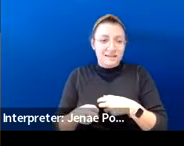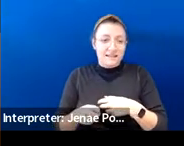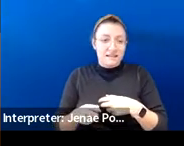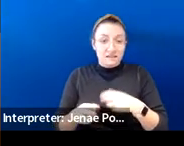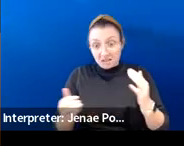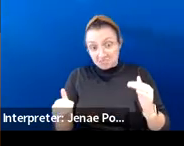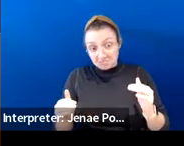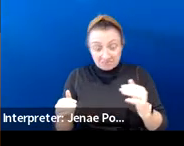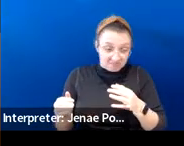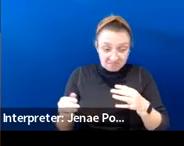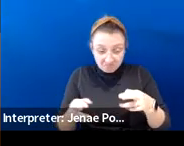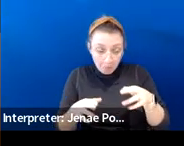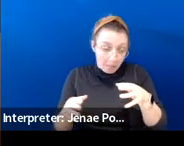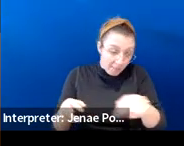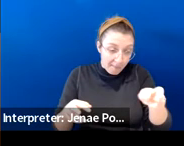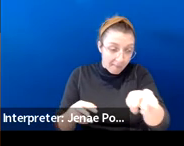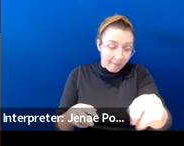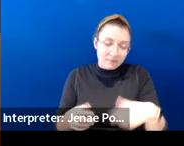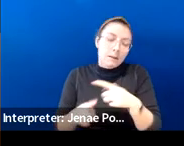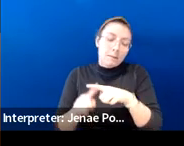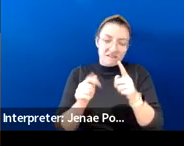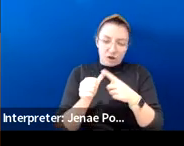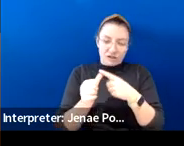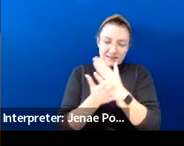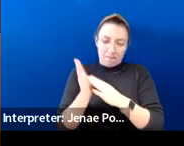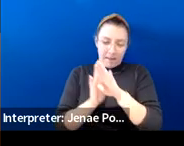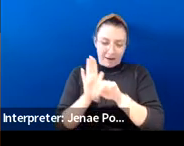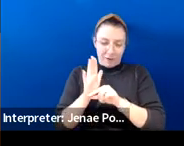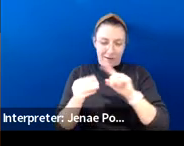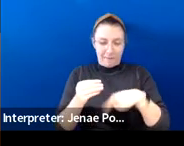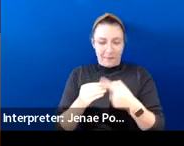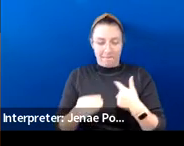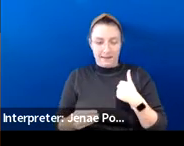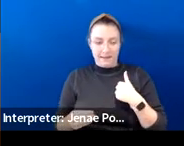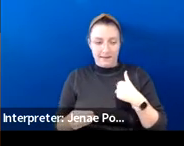But before this, I want to give you a little background about me. So growing up,